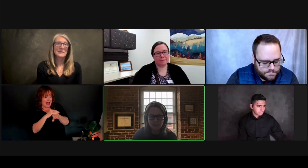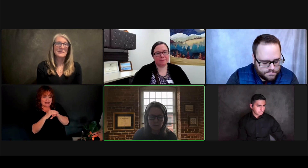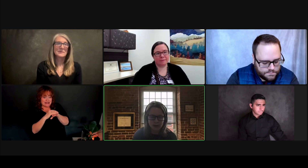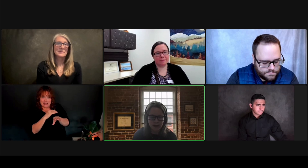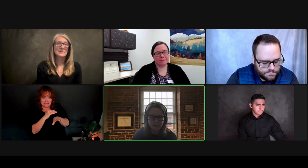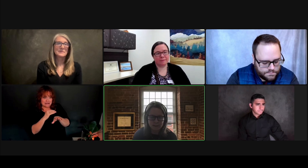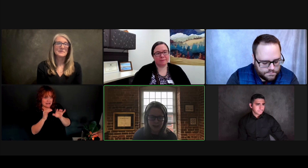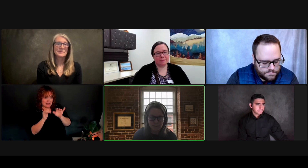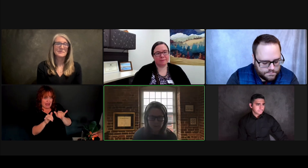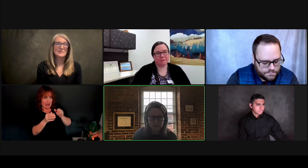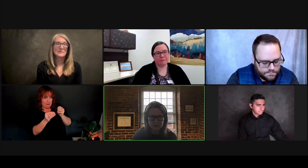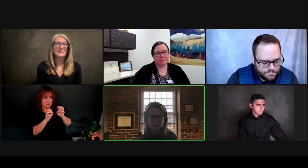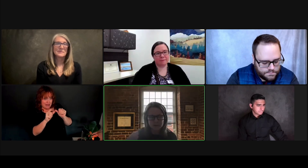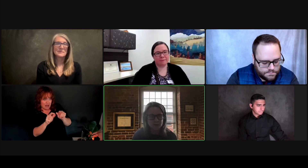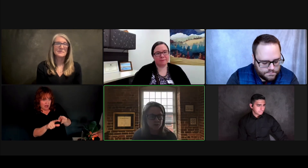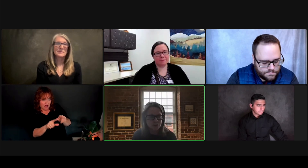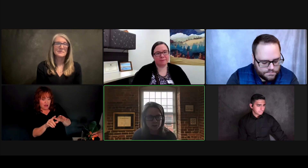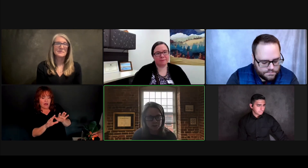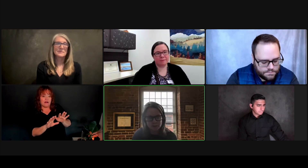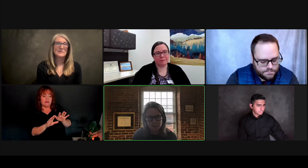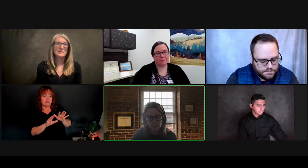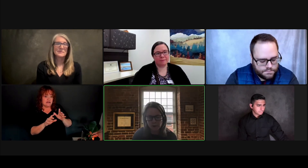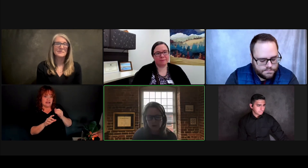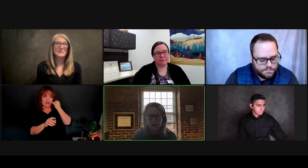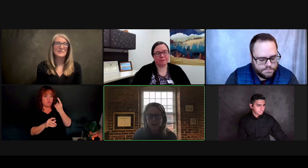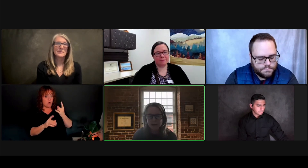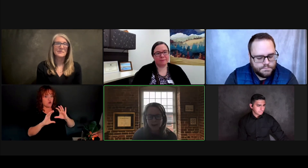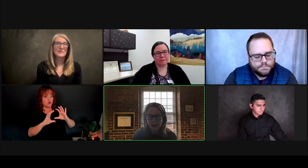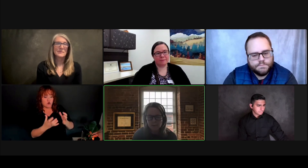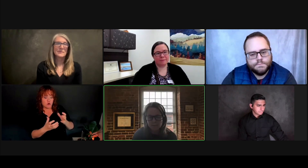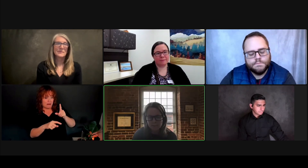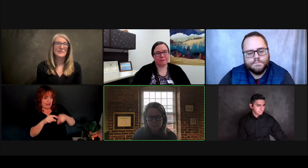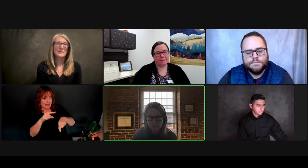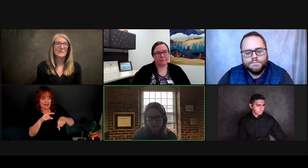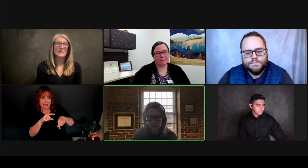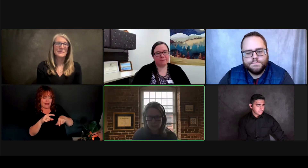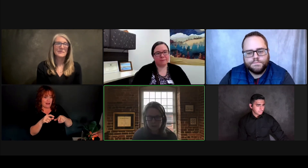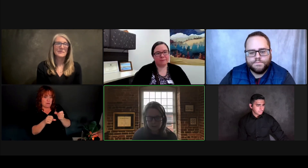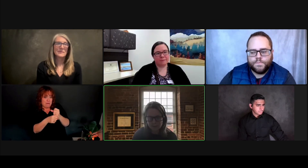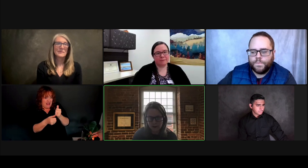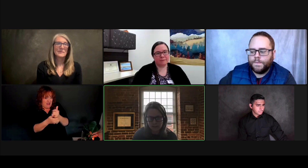then you can have collaborators that you can turn for using it